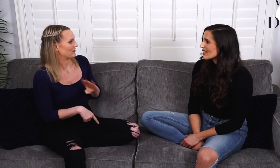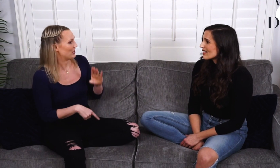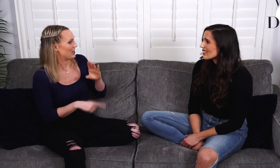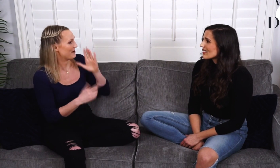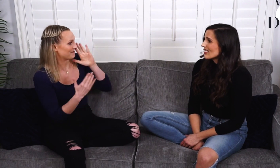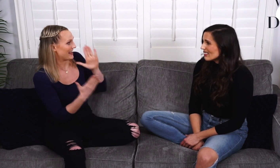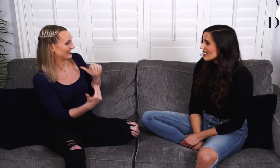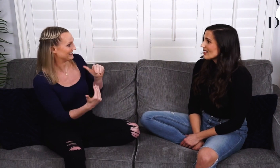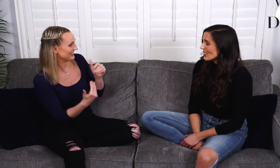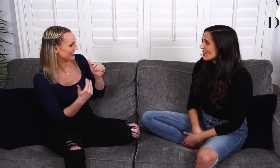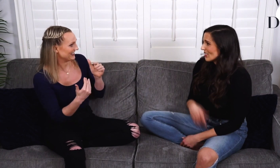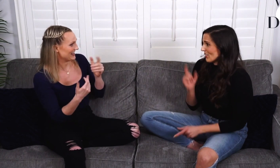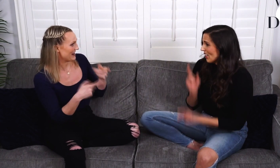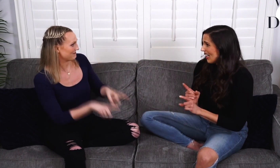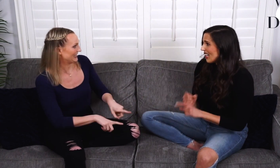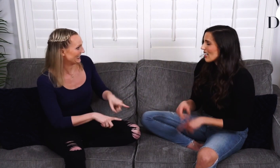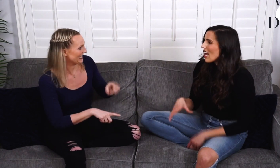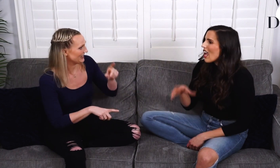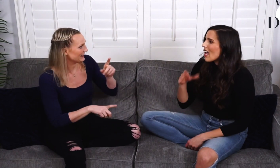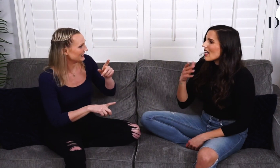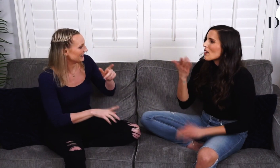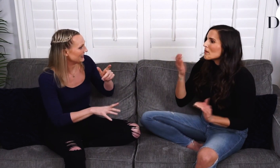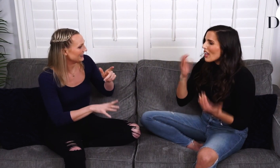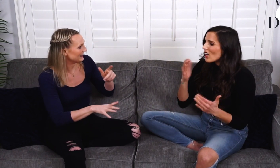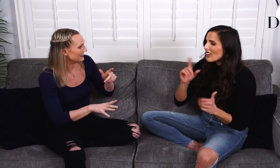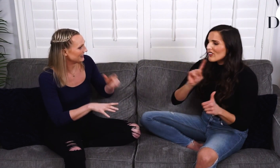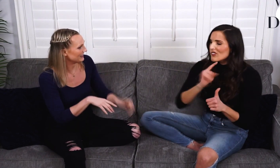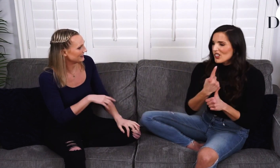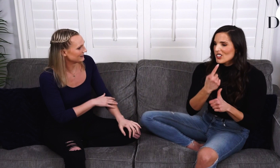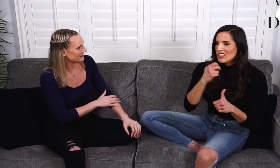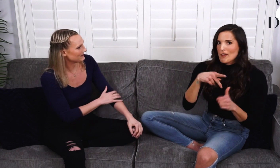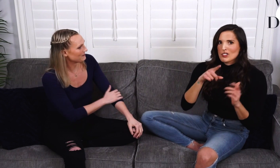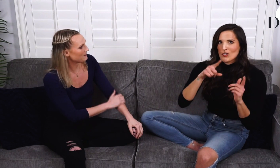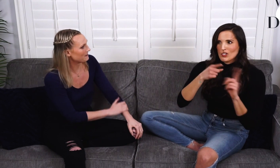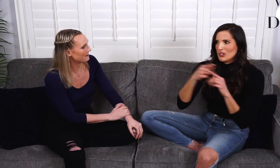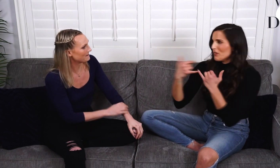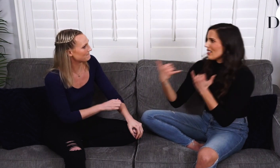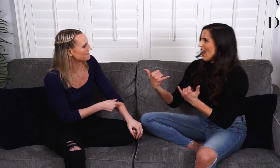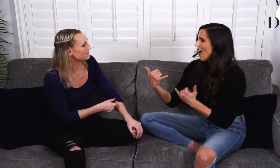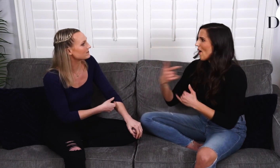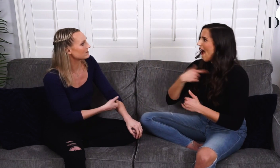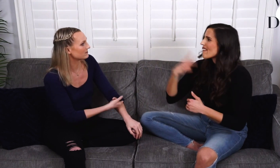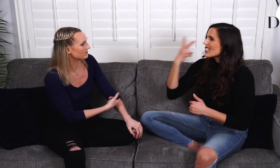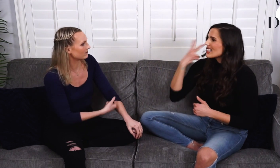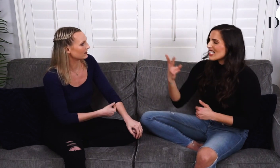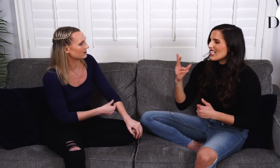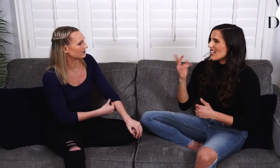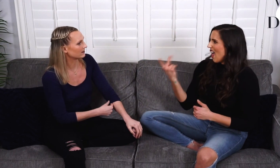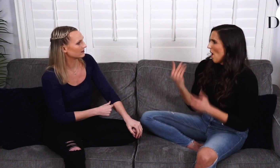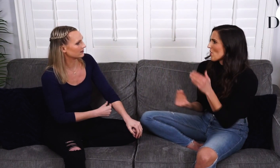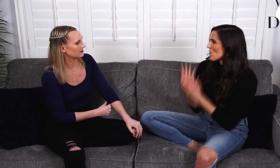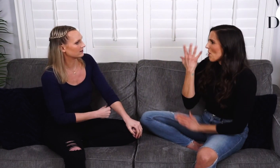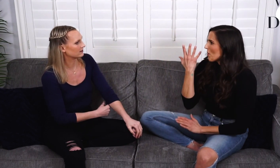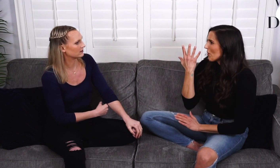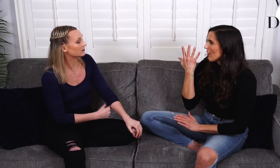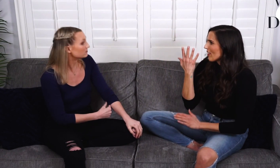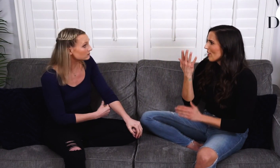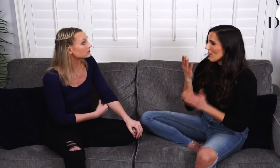I never expected to happen. - Right, and comparing the first episode to now. I've seen our growth